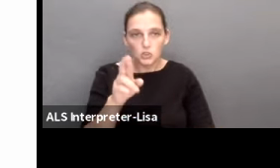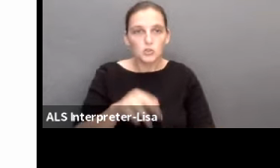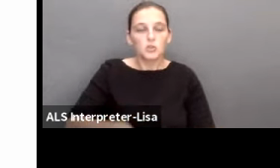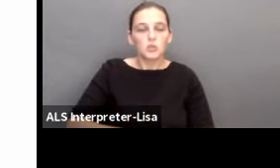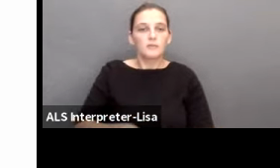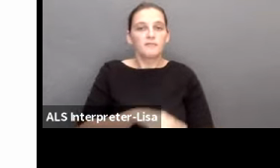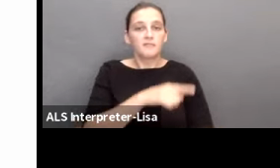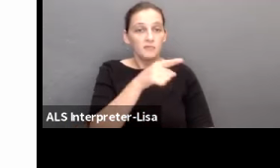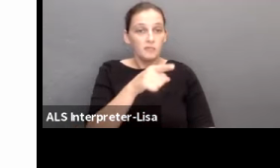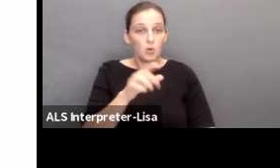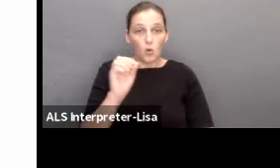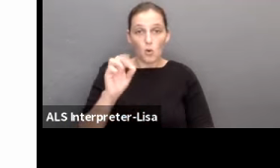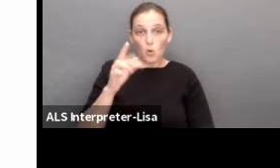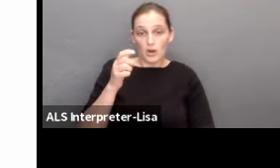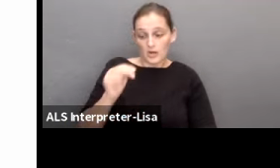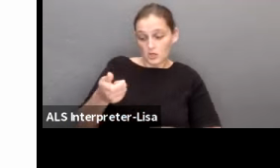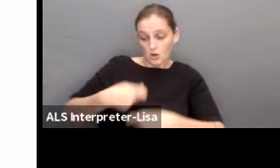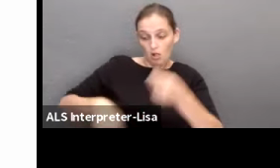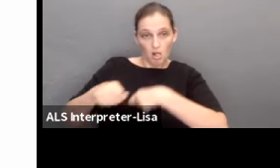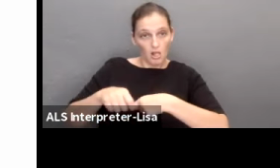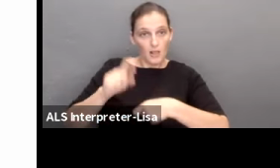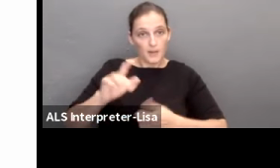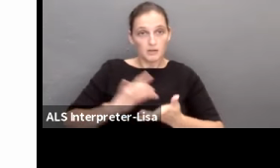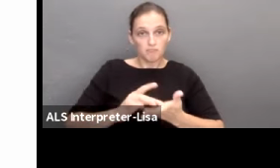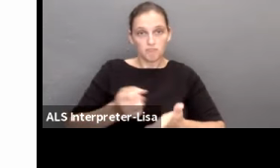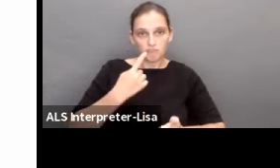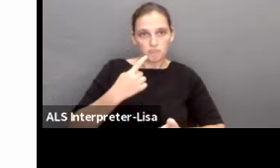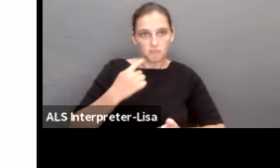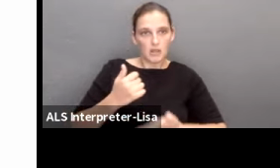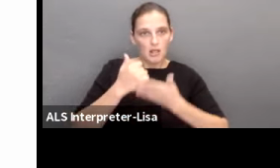transplant and have to take medicine to help suppress their immune system